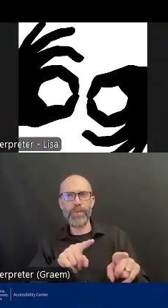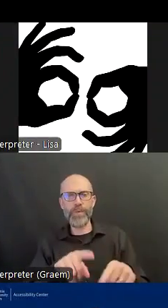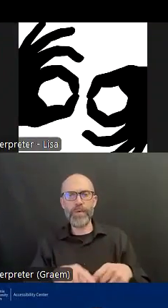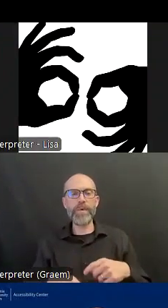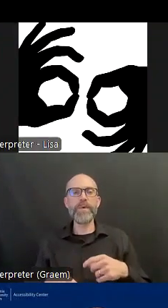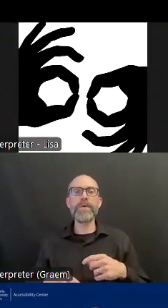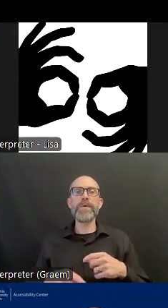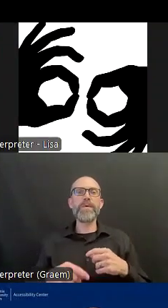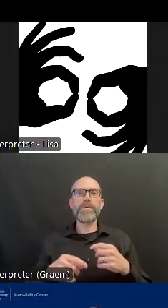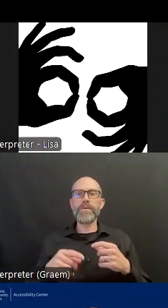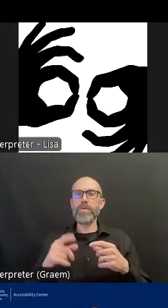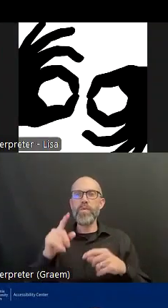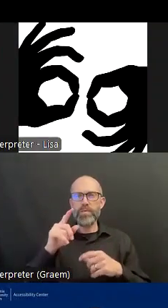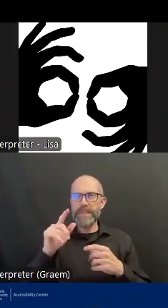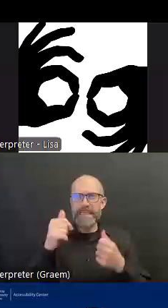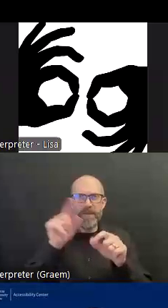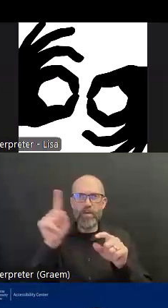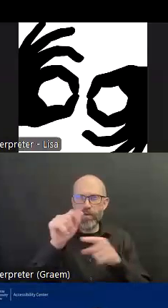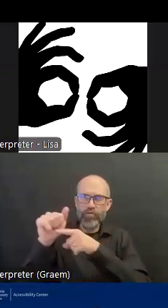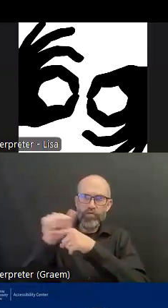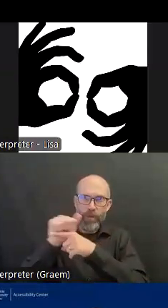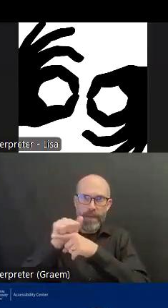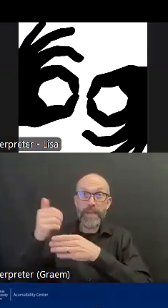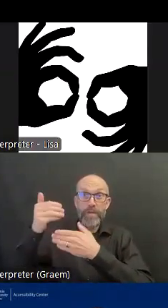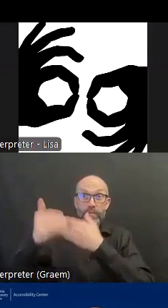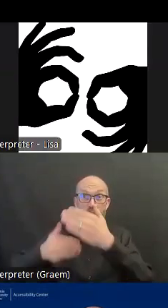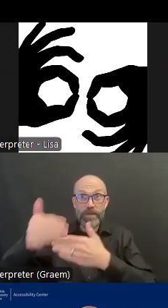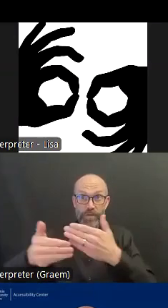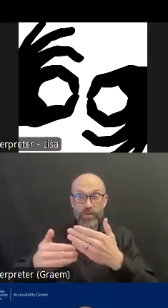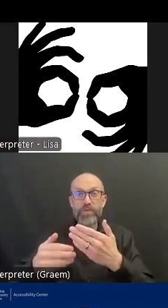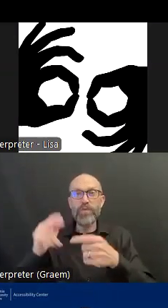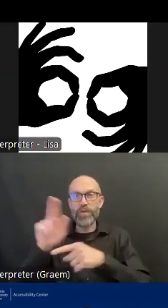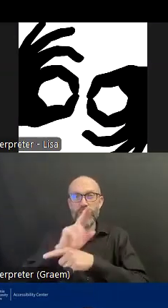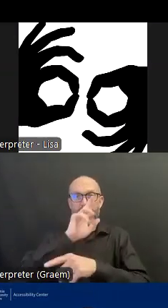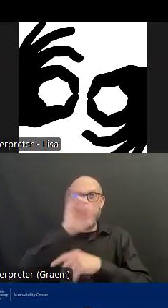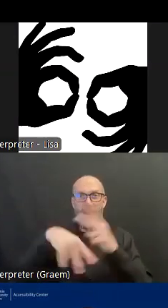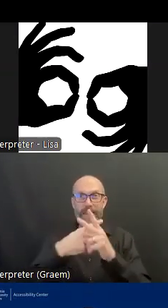you have training or procedures in regards to using those type of catalogs, there's